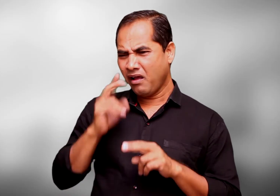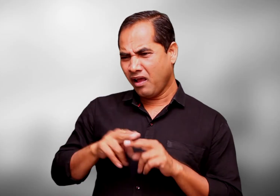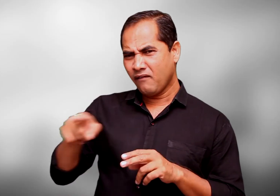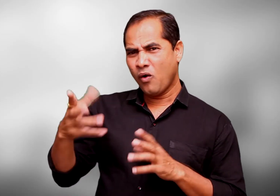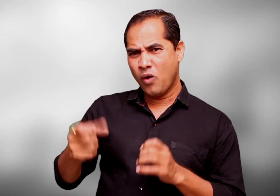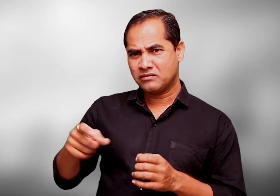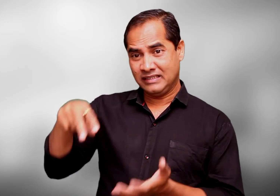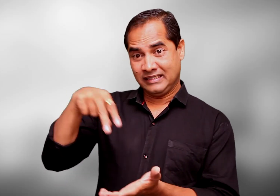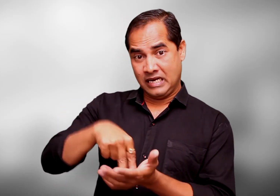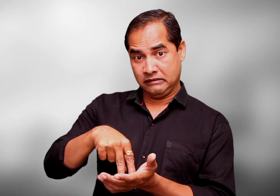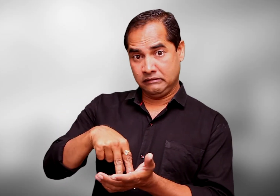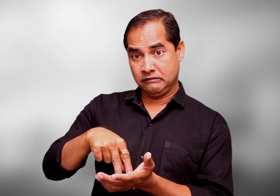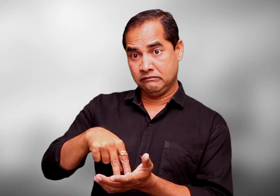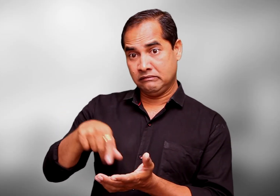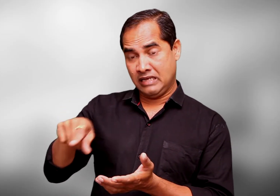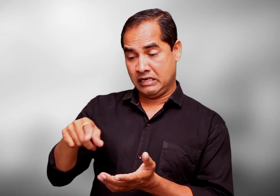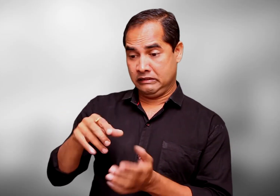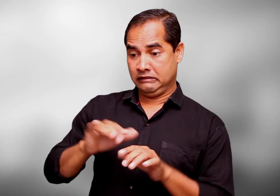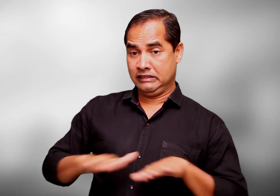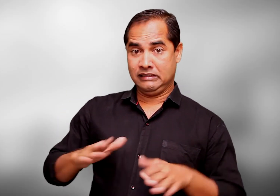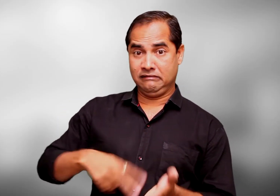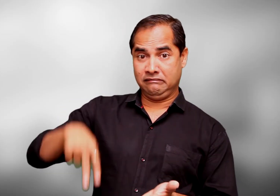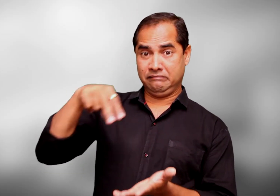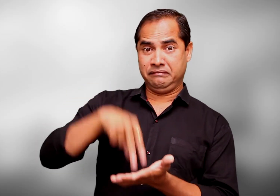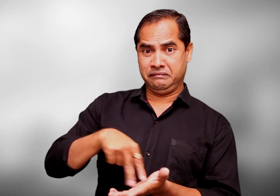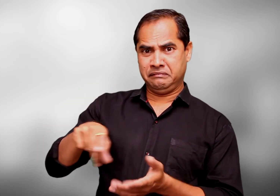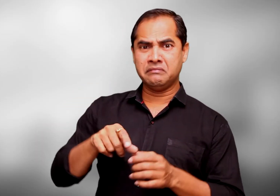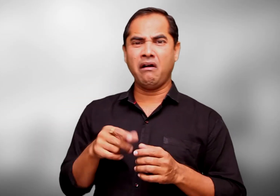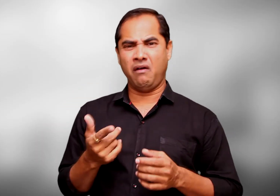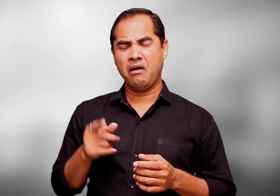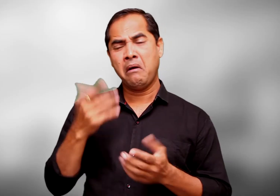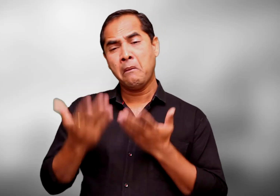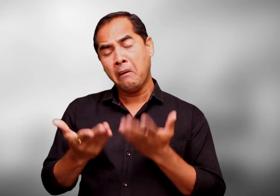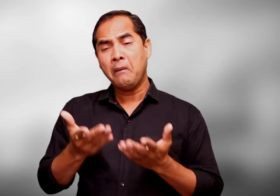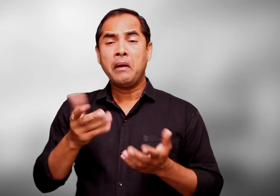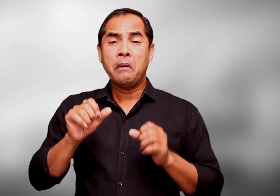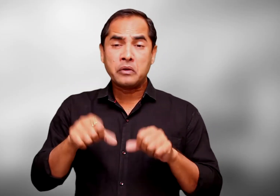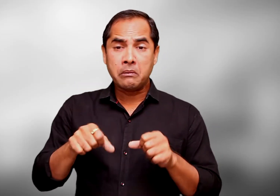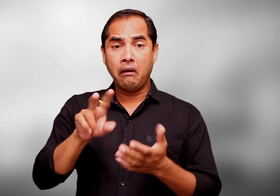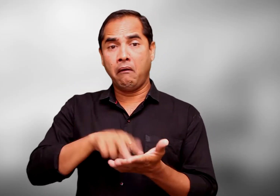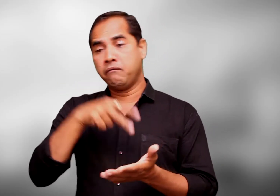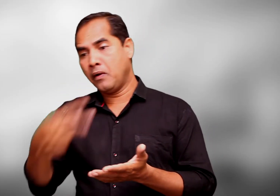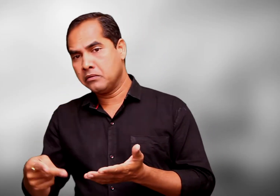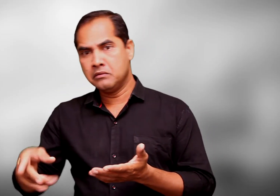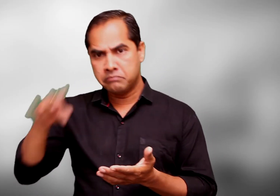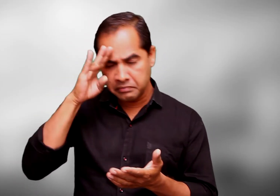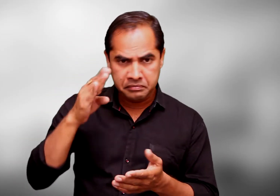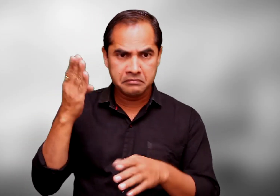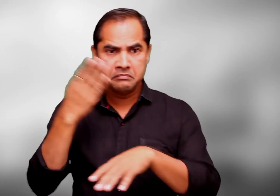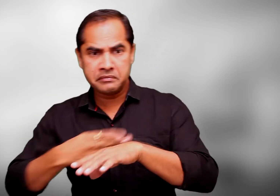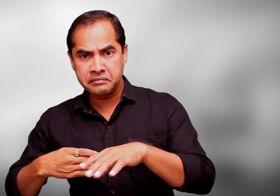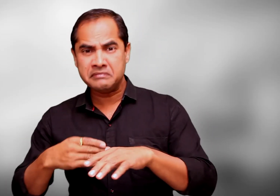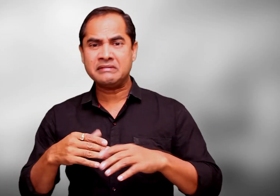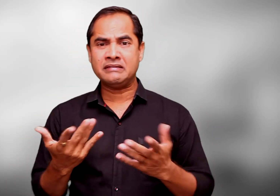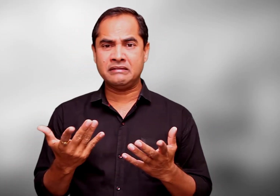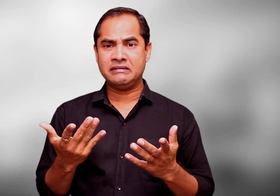'But if you stand on the seat you may fall and hurt yourself when the bus takes a sharp turn,